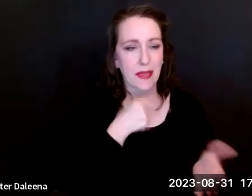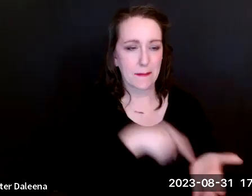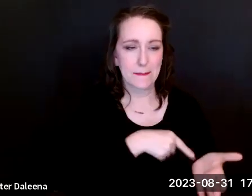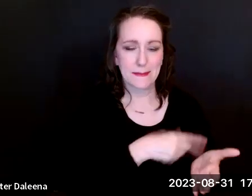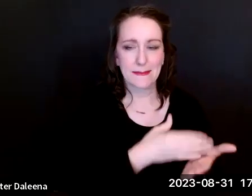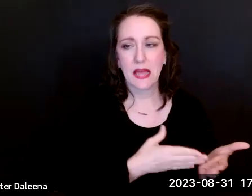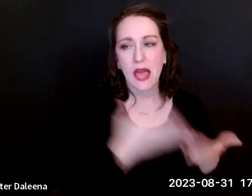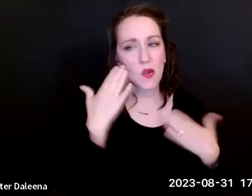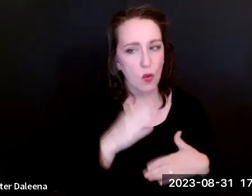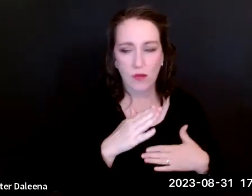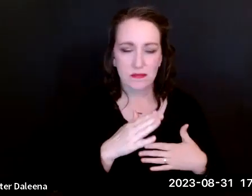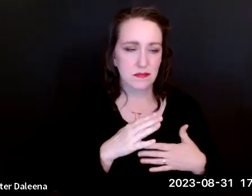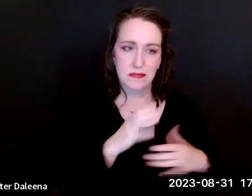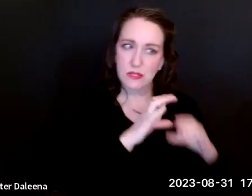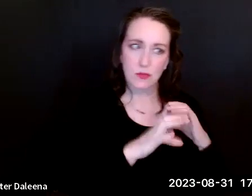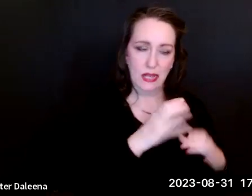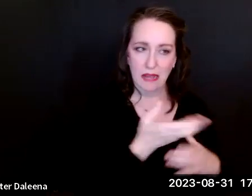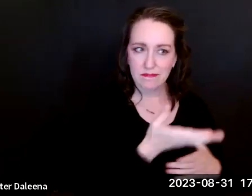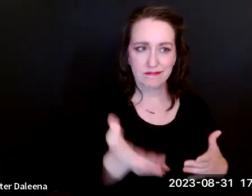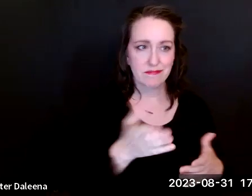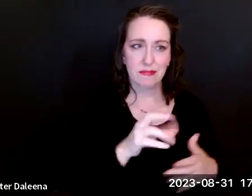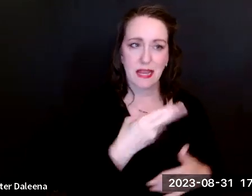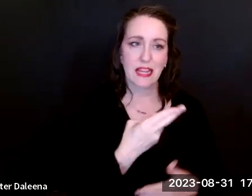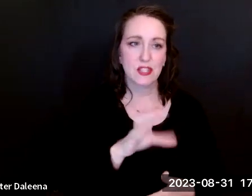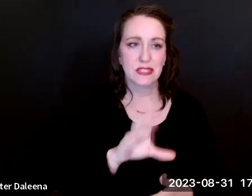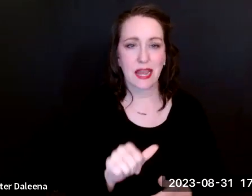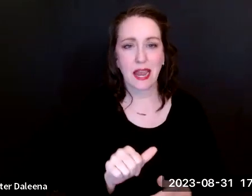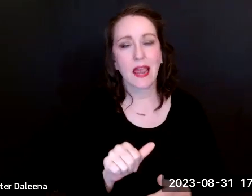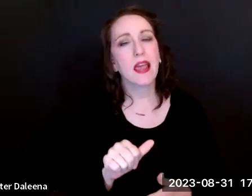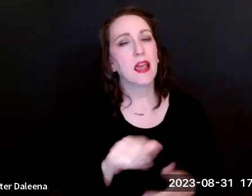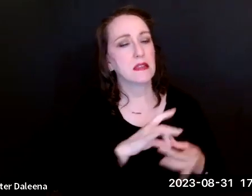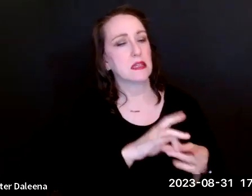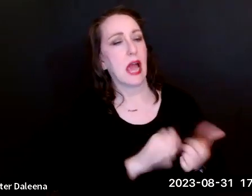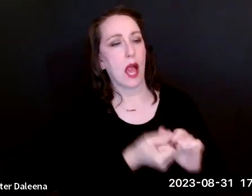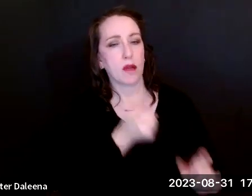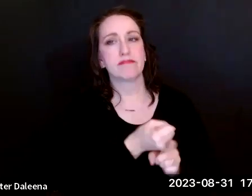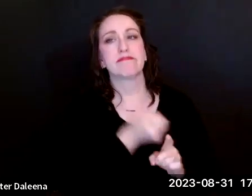don't know if there's been any communication with the HCA about how this will impact like the Siri